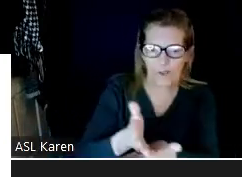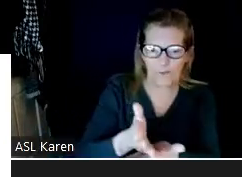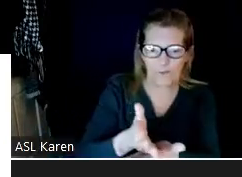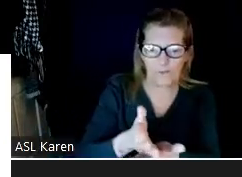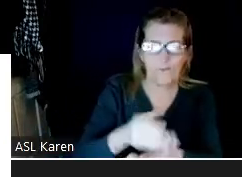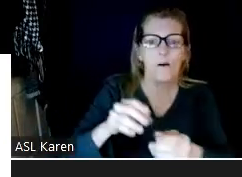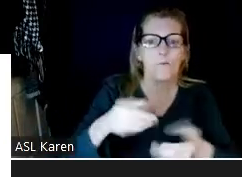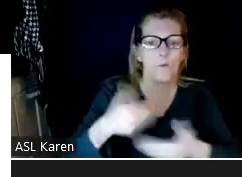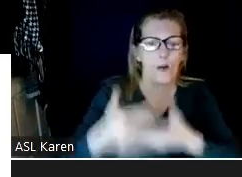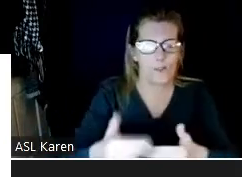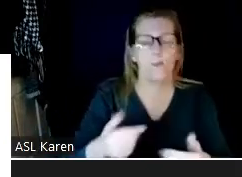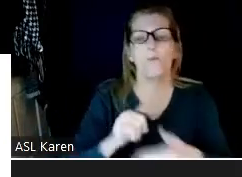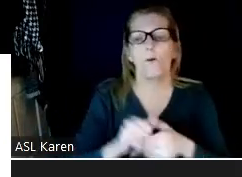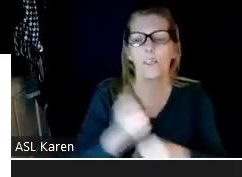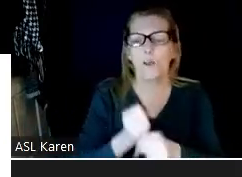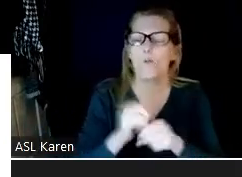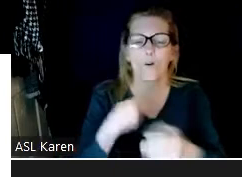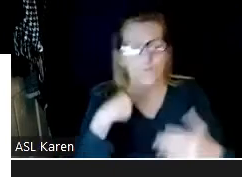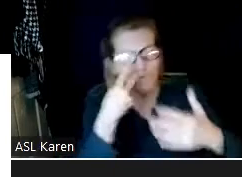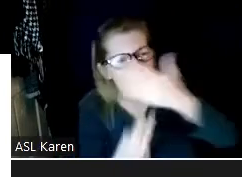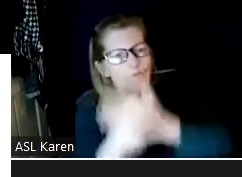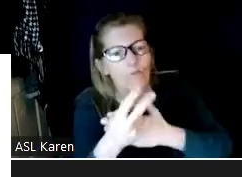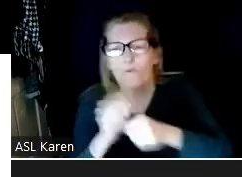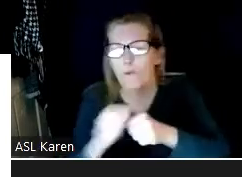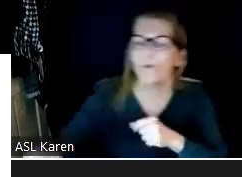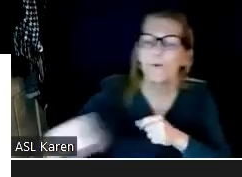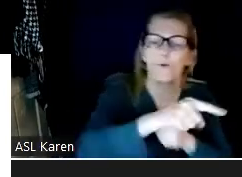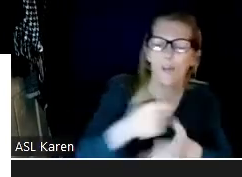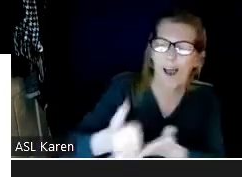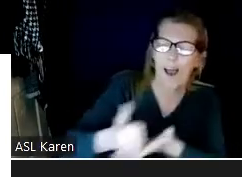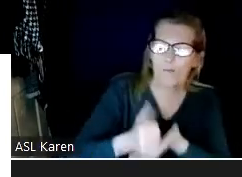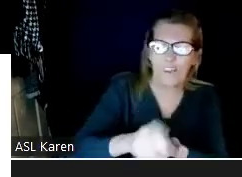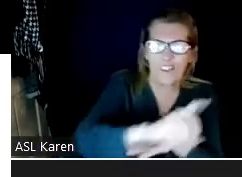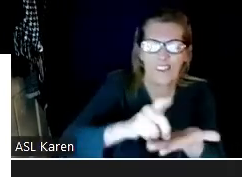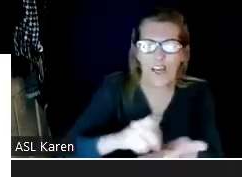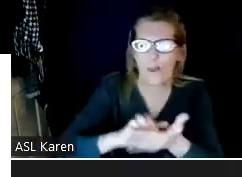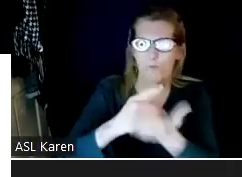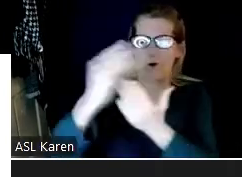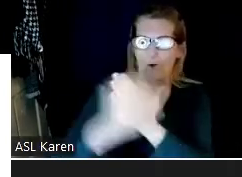to get more insights from you and from others to help us design the program and operated